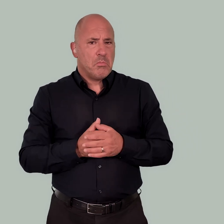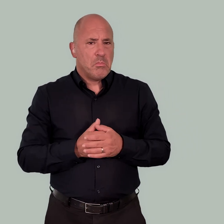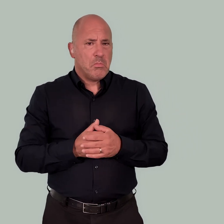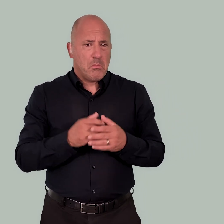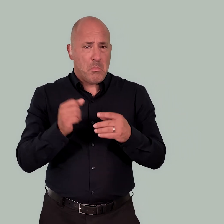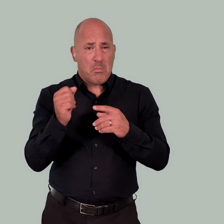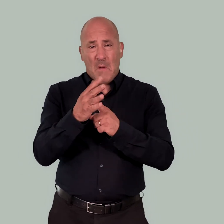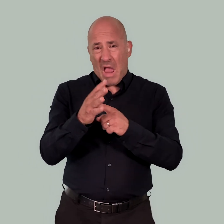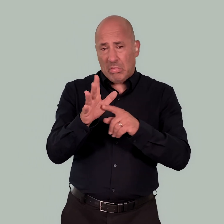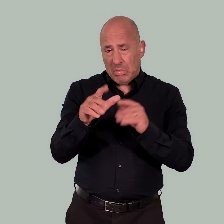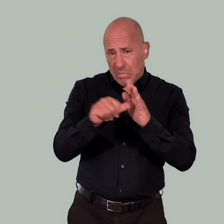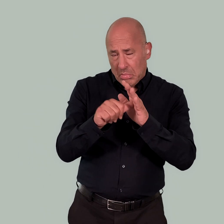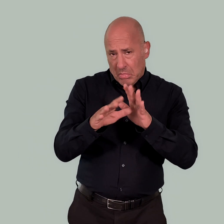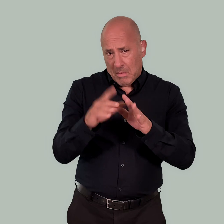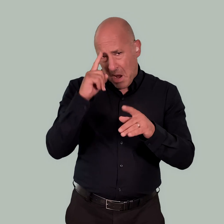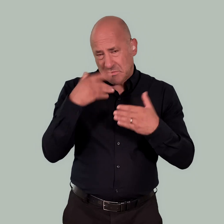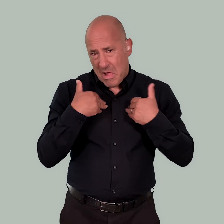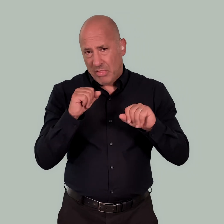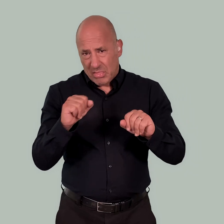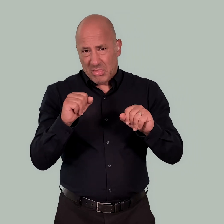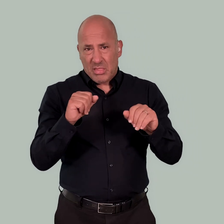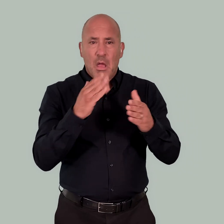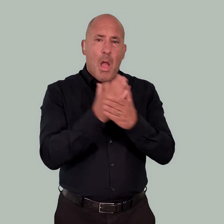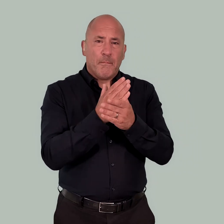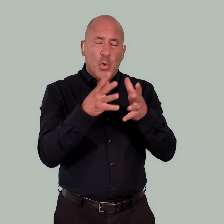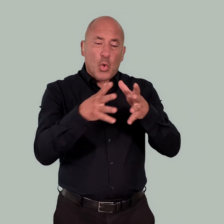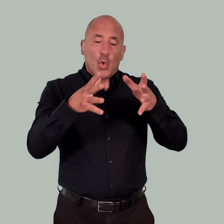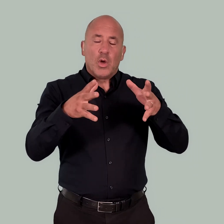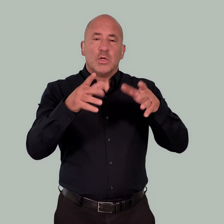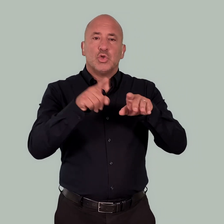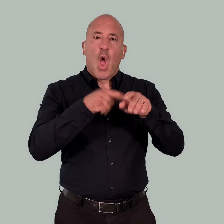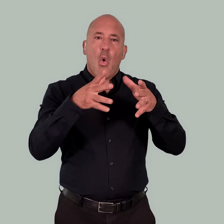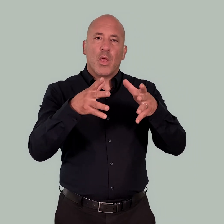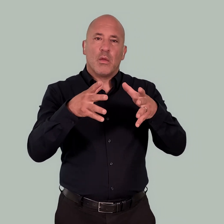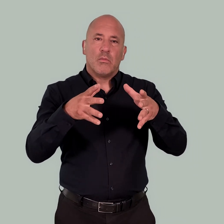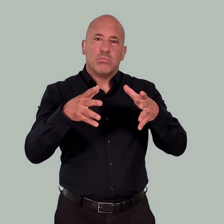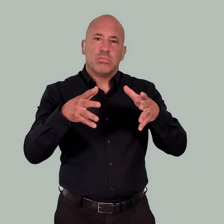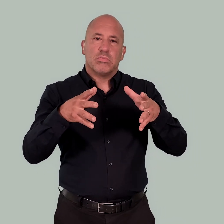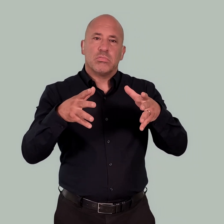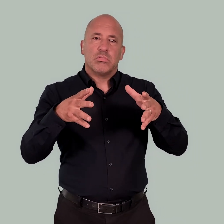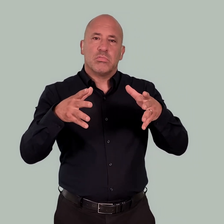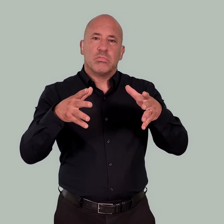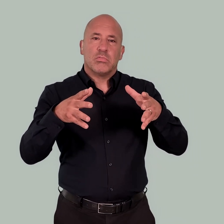As a primary condition it shows a slowing of growth,